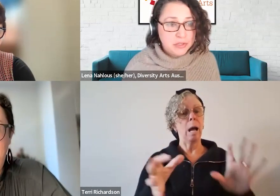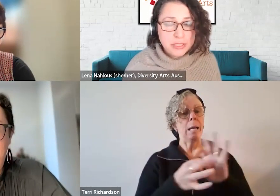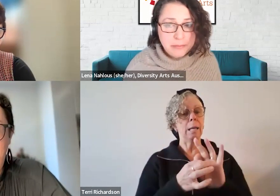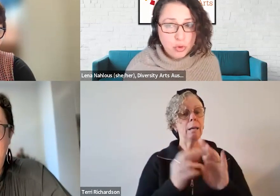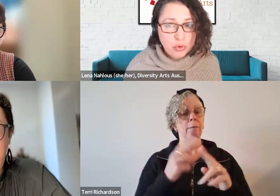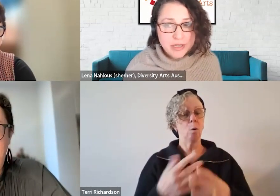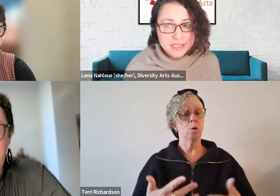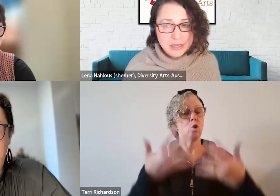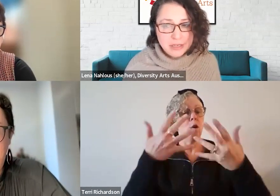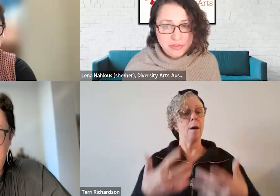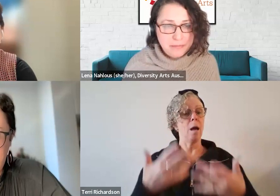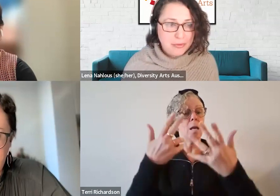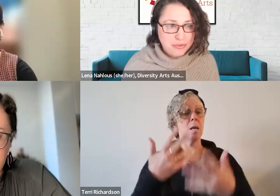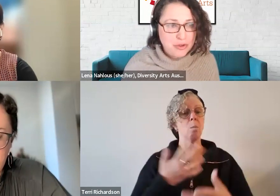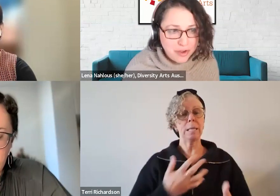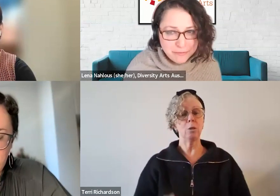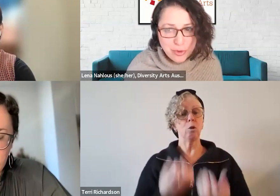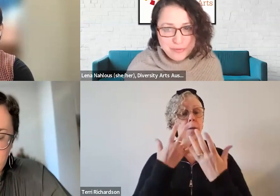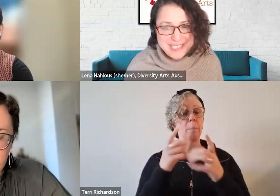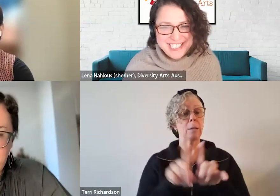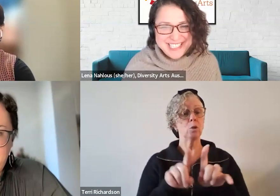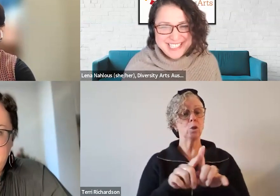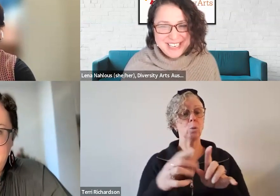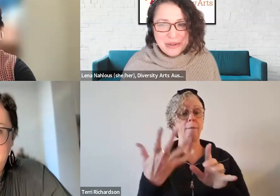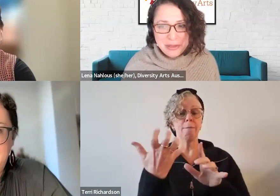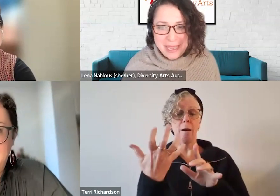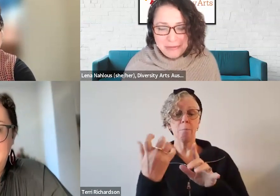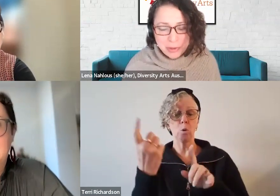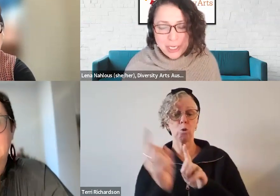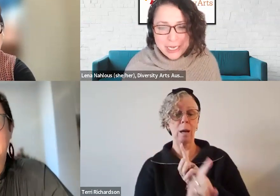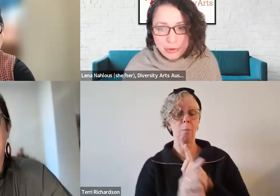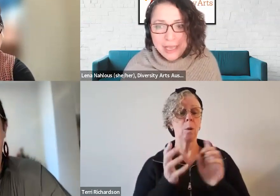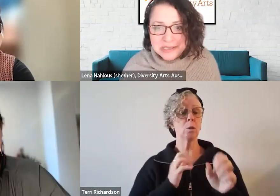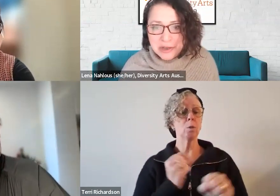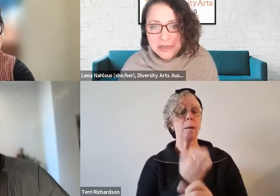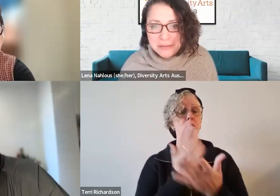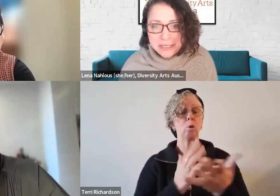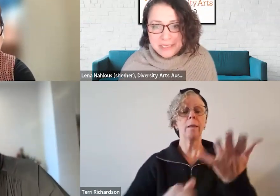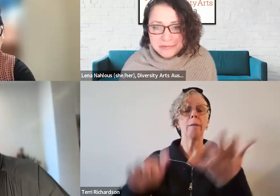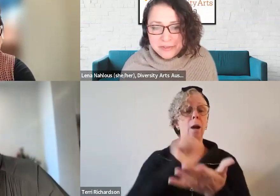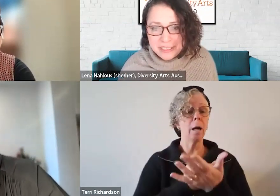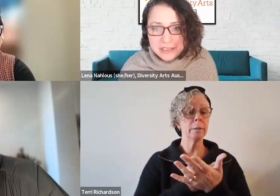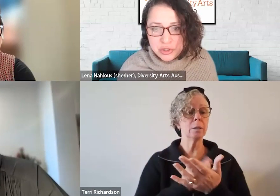It's really important for us to get your feedback. We've got five more of these sessions and we wanna get it right. So please fill it in.